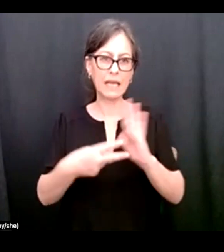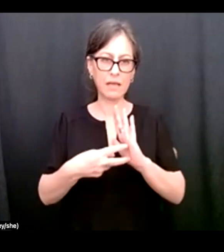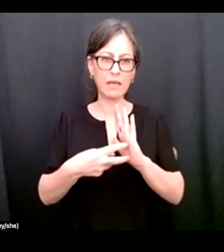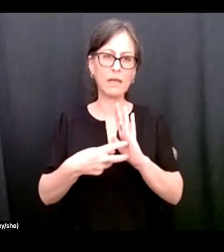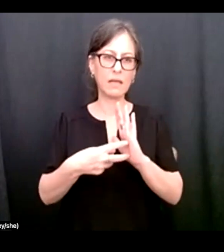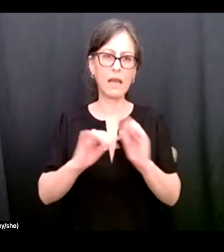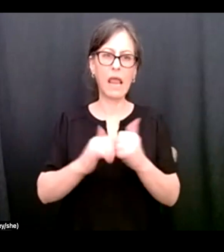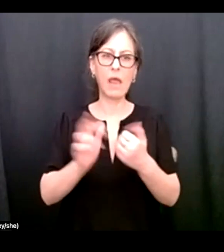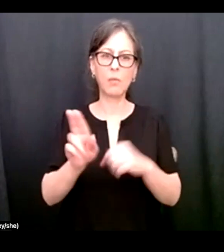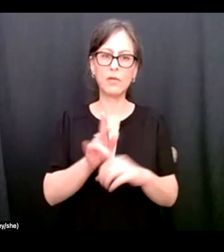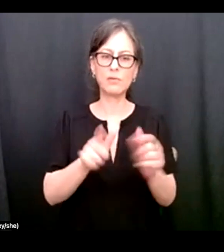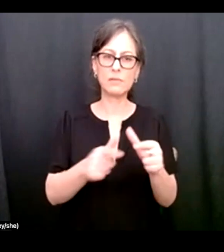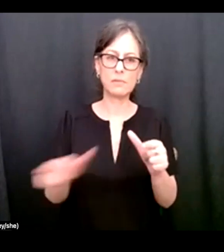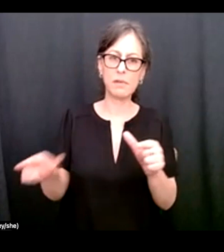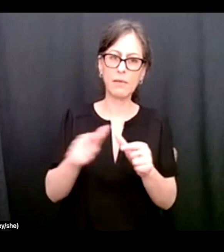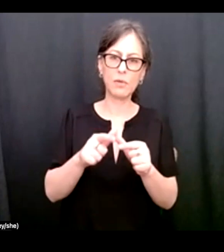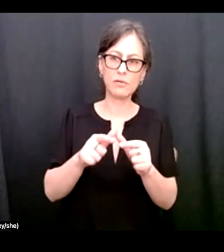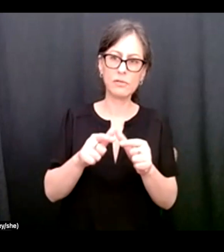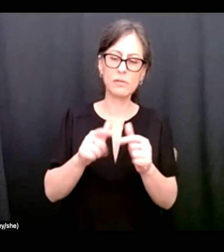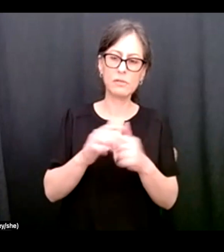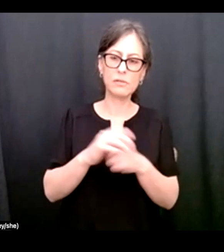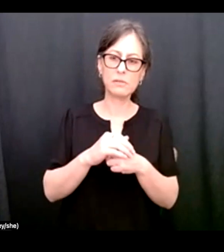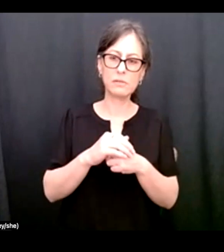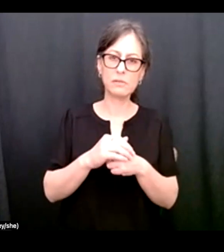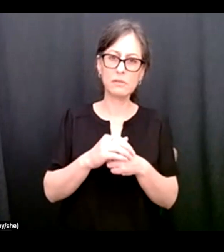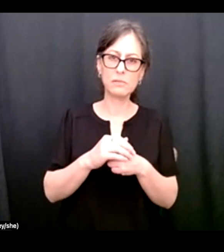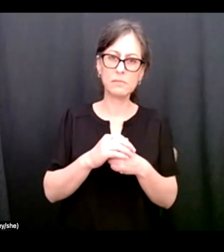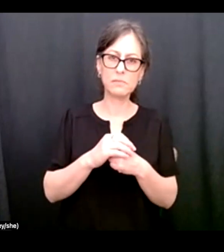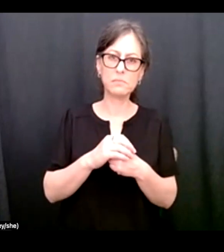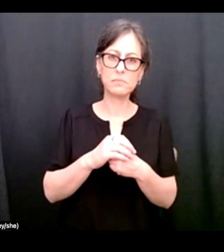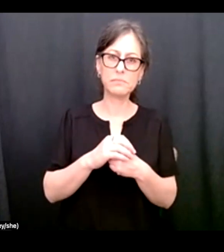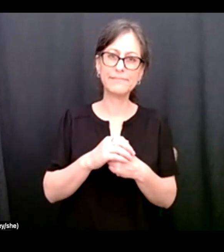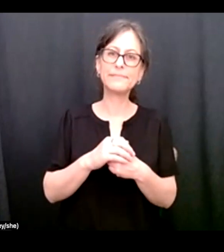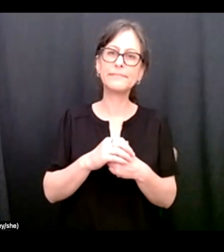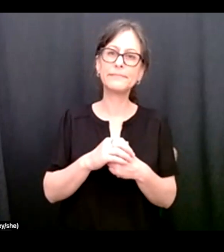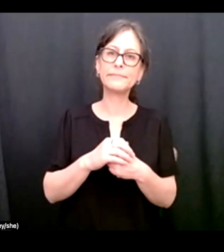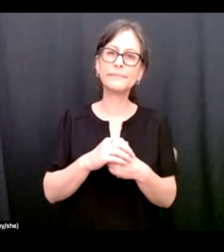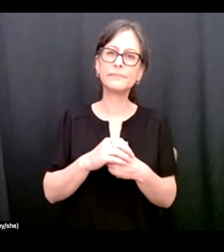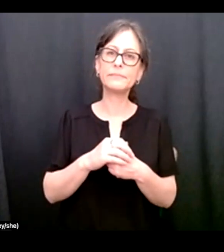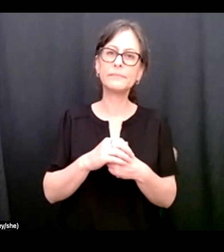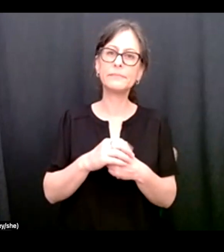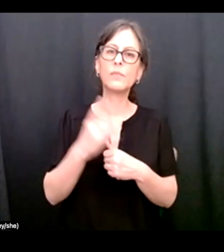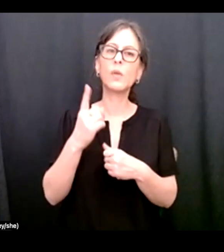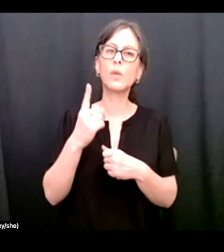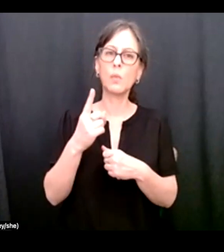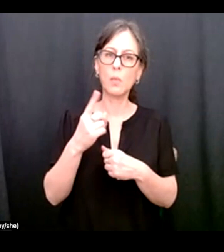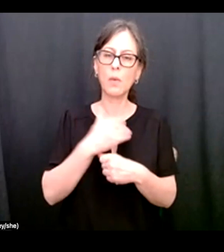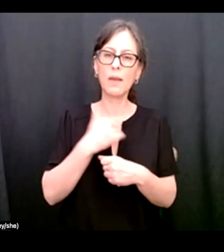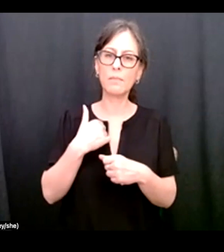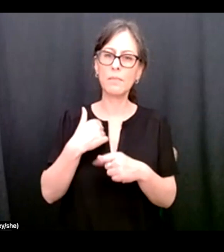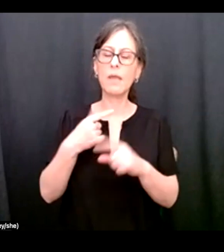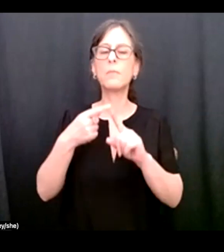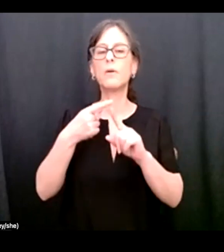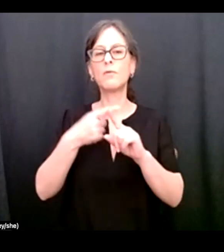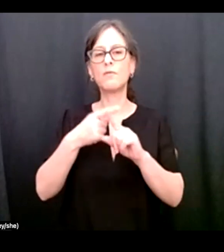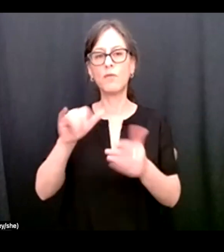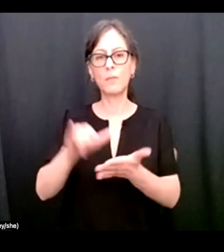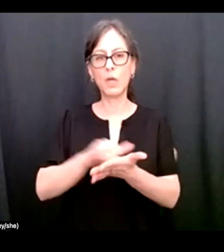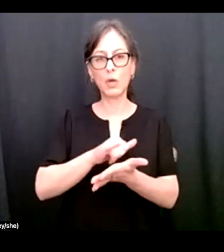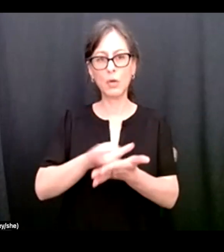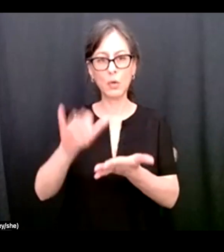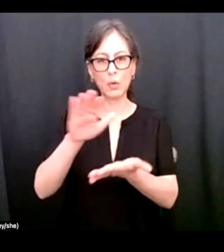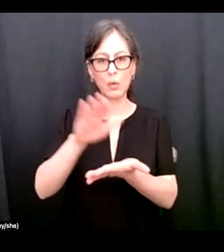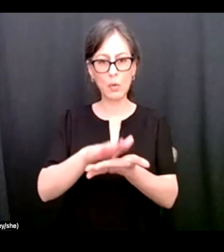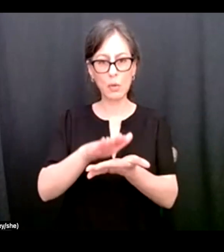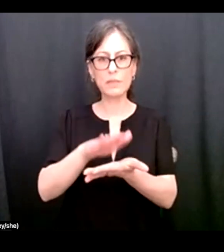use language. And I think one of the members of the New York School, Edwin Denby said that in,